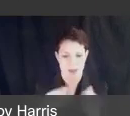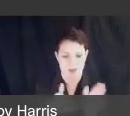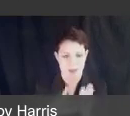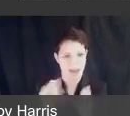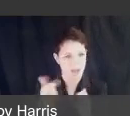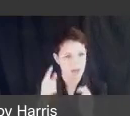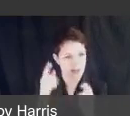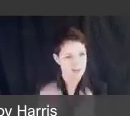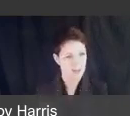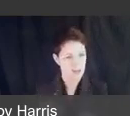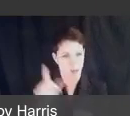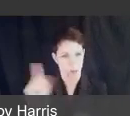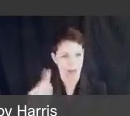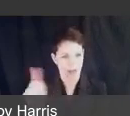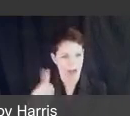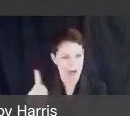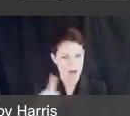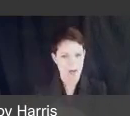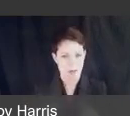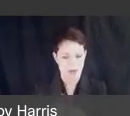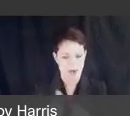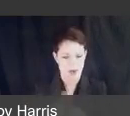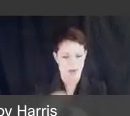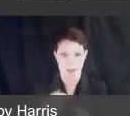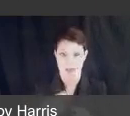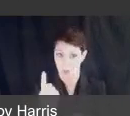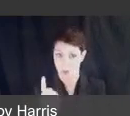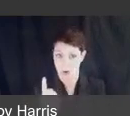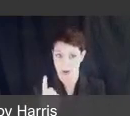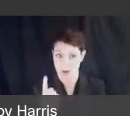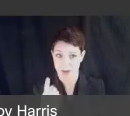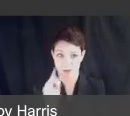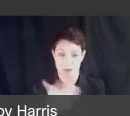your understanding that there's only going to be one for all four counties?